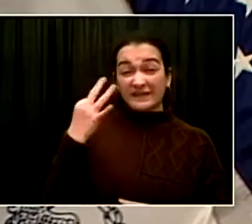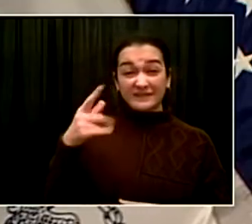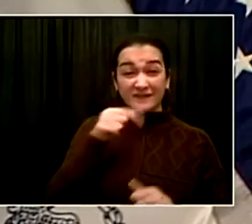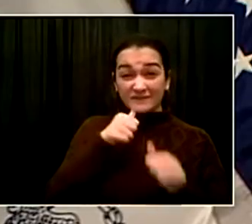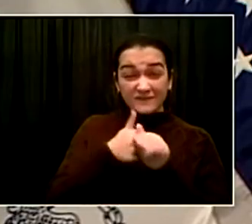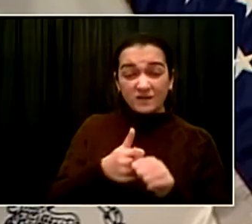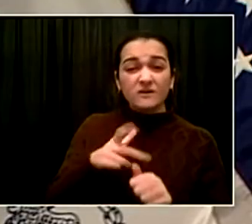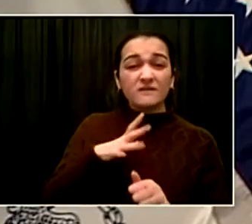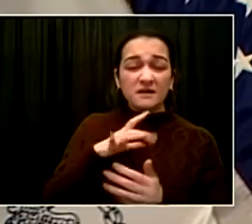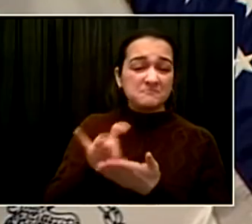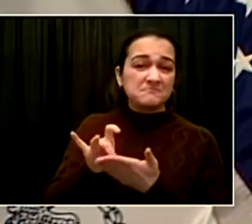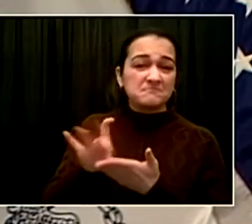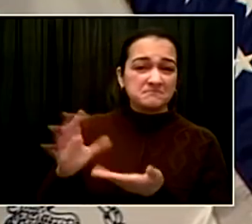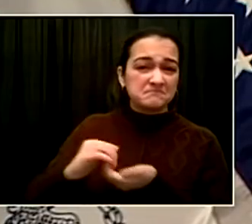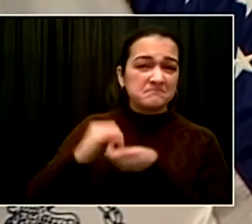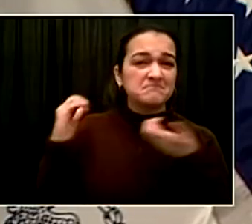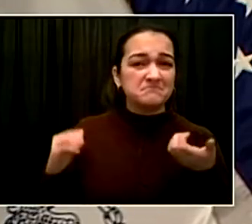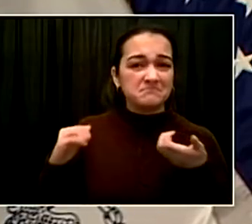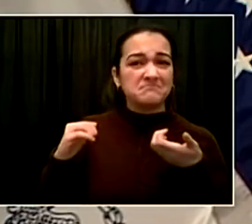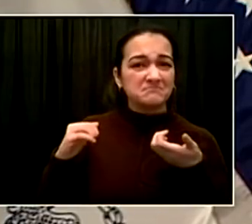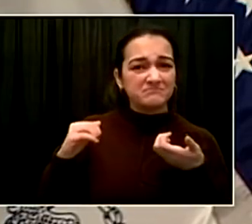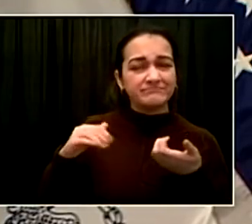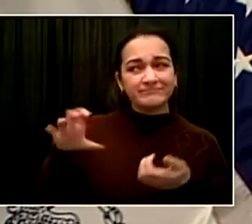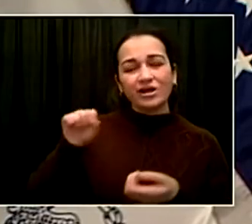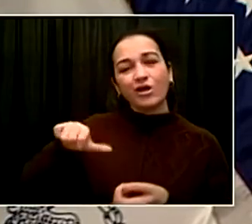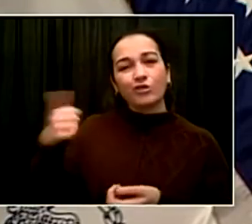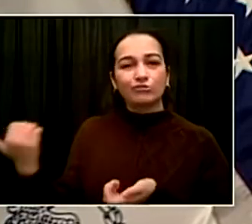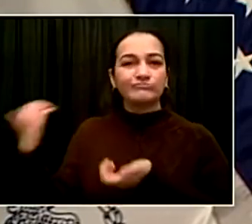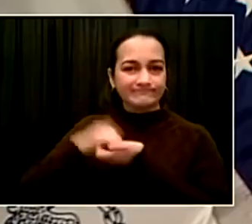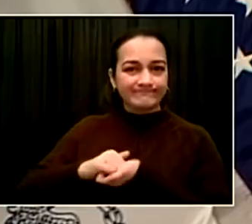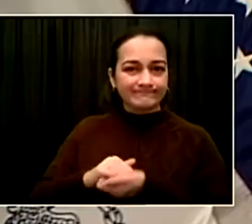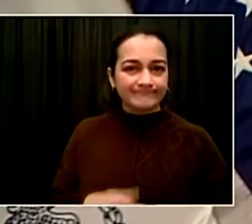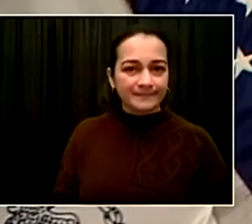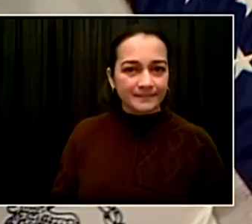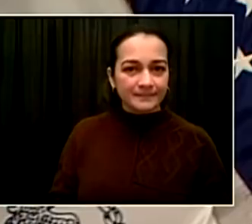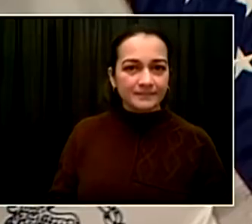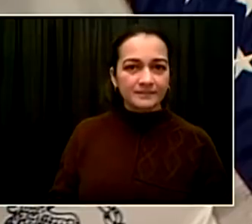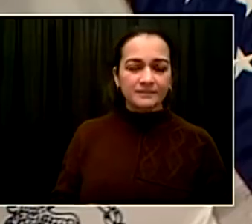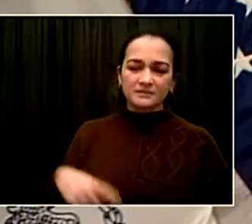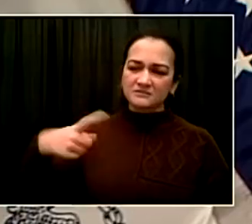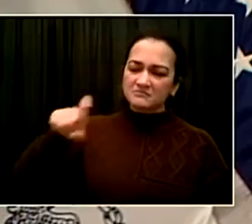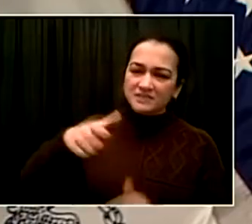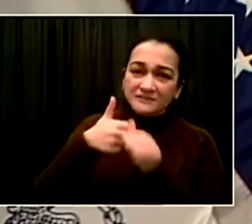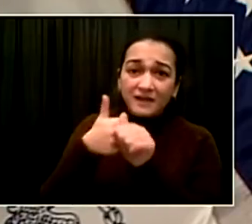WE'RE EXPANDING THE SITE AND NEED MORE AND MORE TESTING AND SOME OF THE SITES WE HAVE NOW